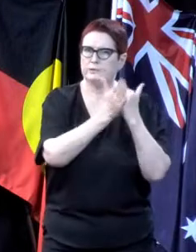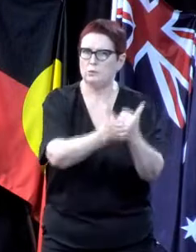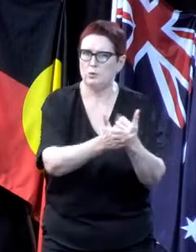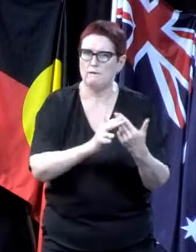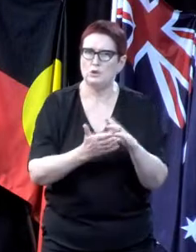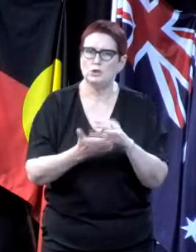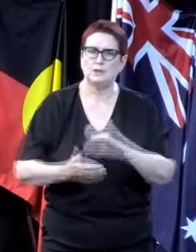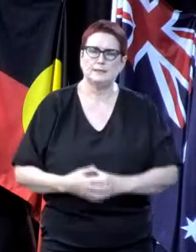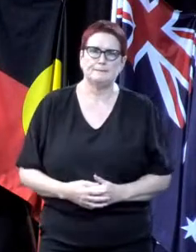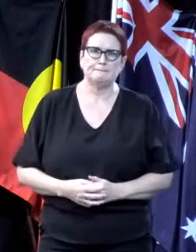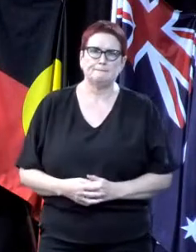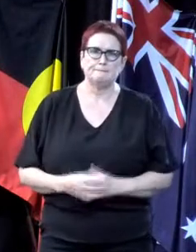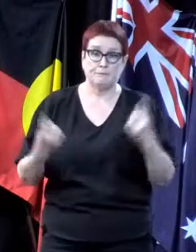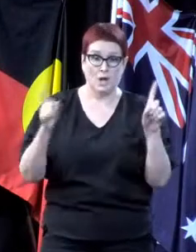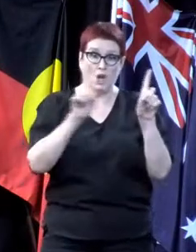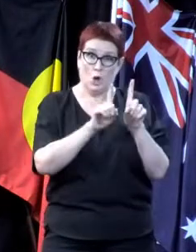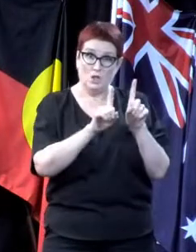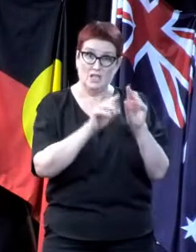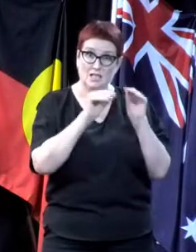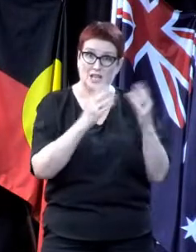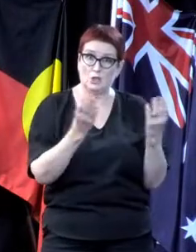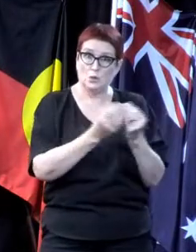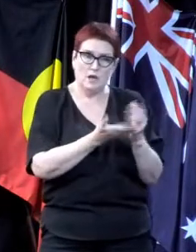Co-teachers teach in one classroom equally sharing the teaching